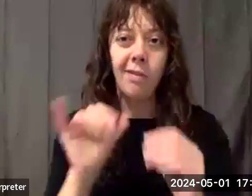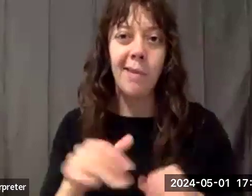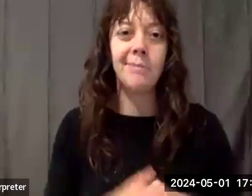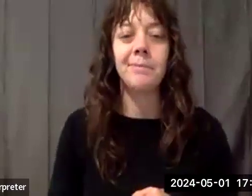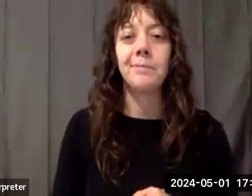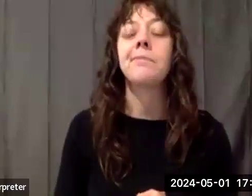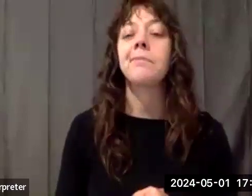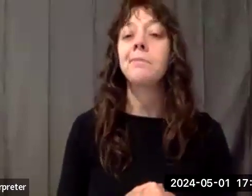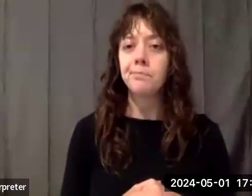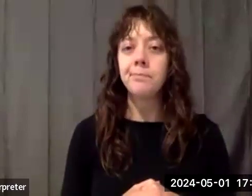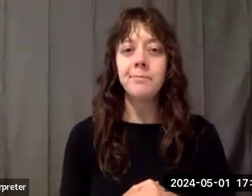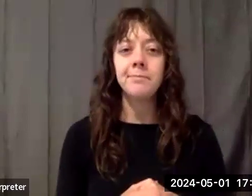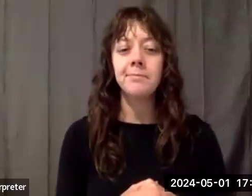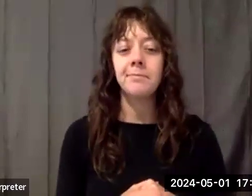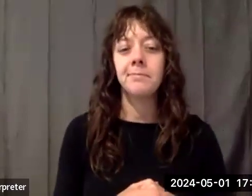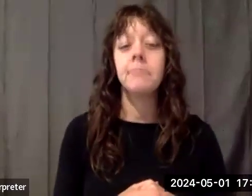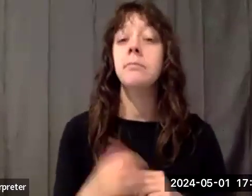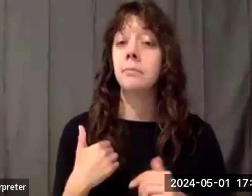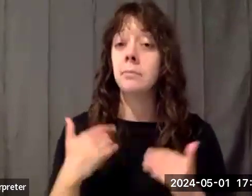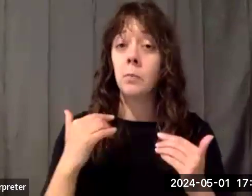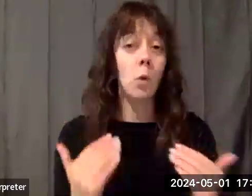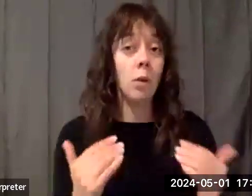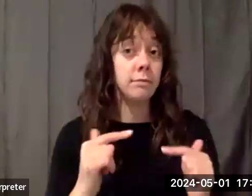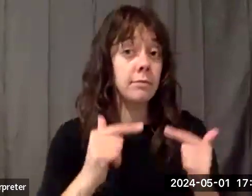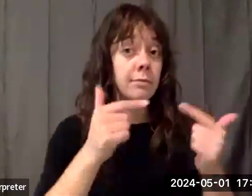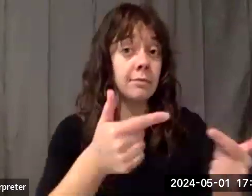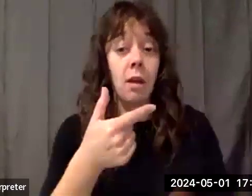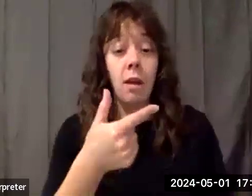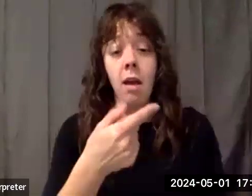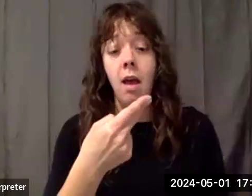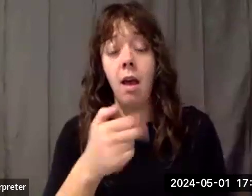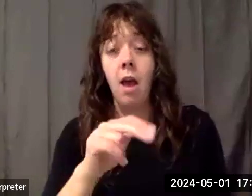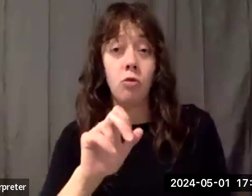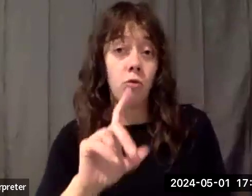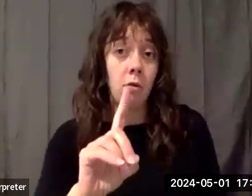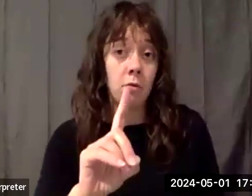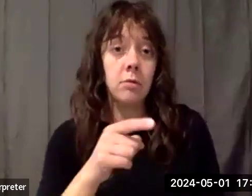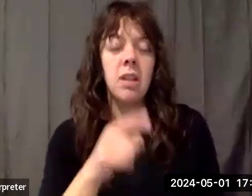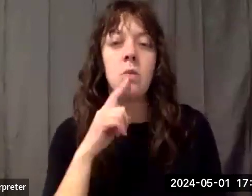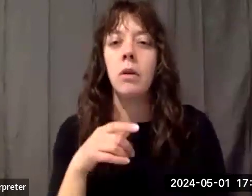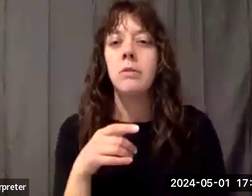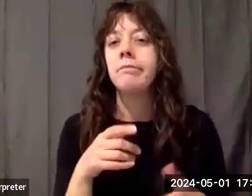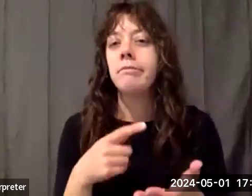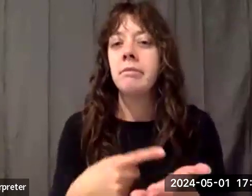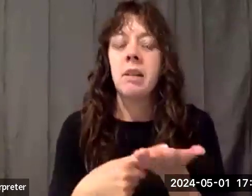to talk a little bit about some of those changes on the, the people side of things. 'cause while these tools can be very, very important,